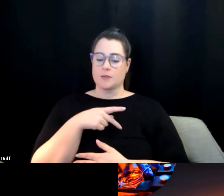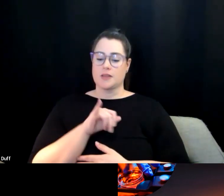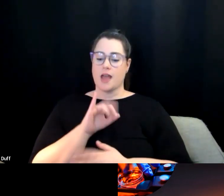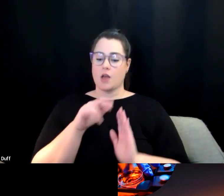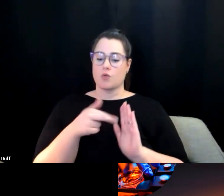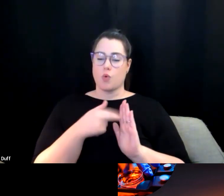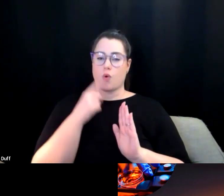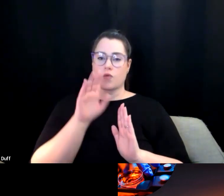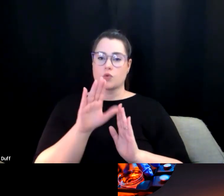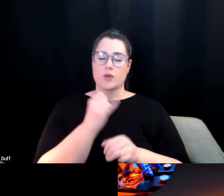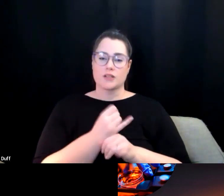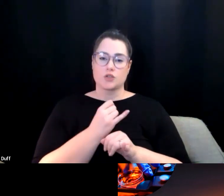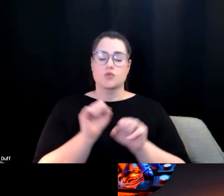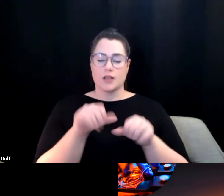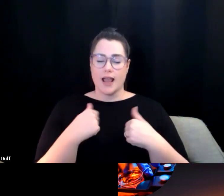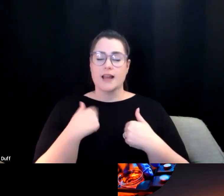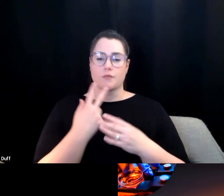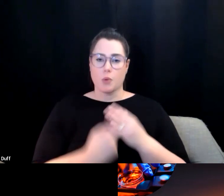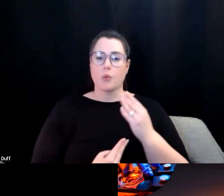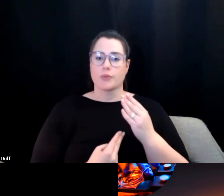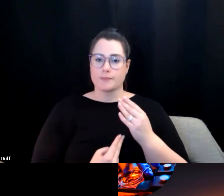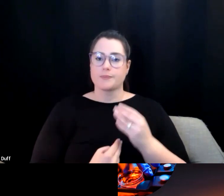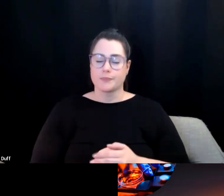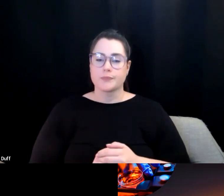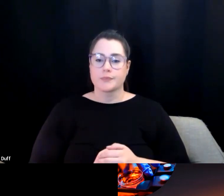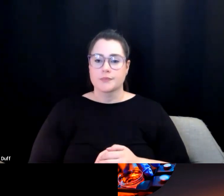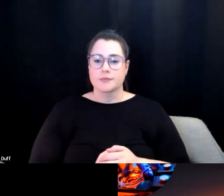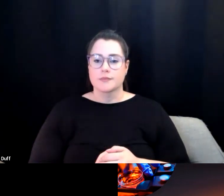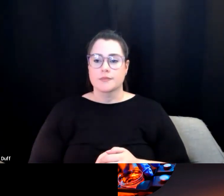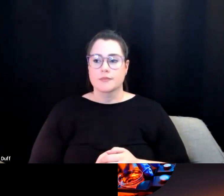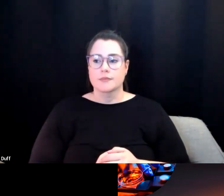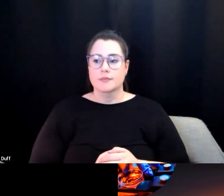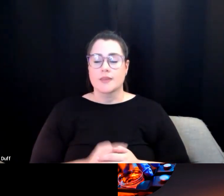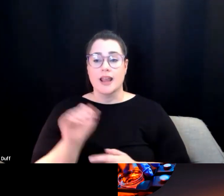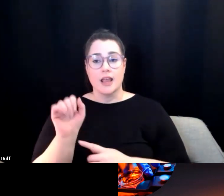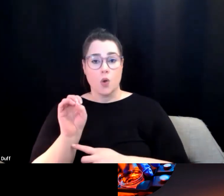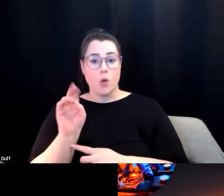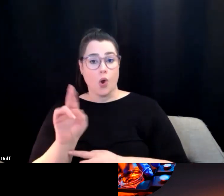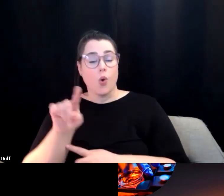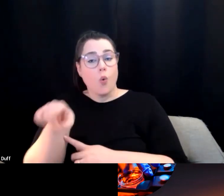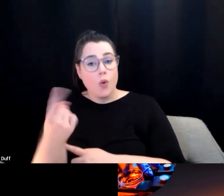And you can have both. If the question is, can a AOR-only person create a proposal?